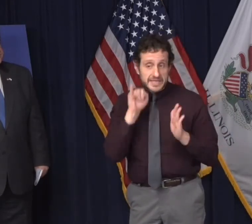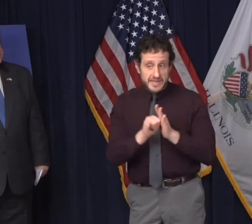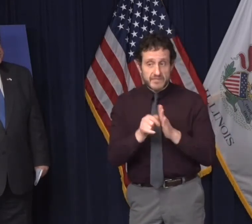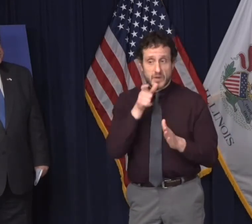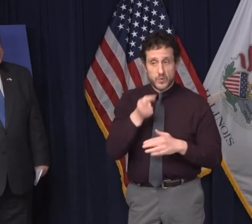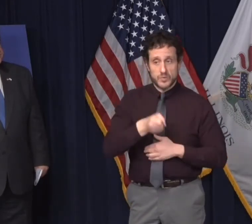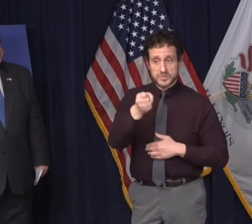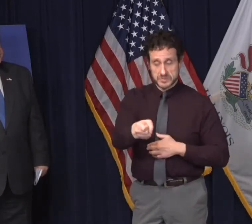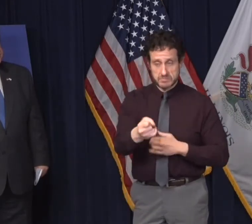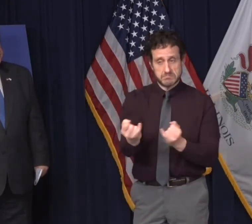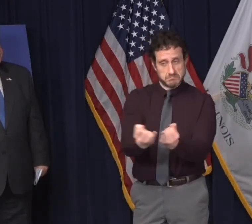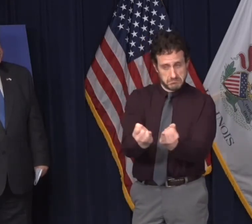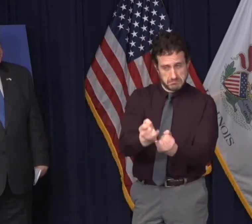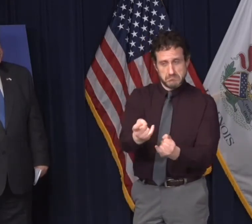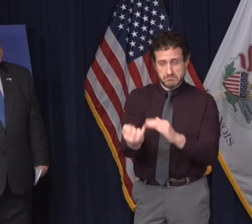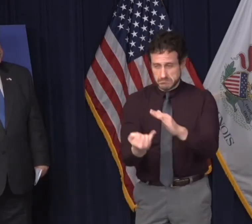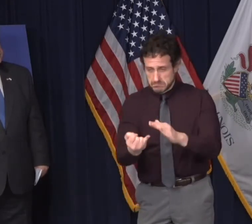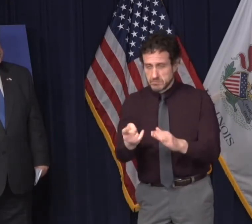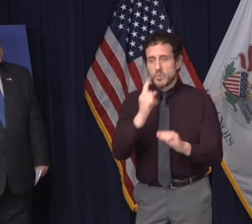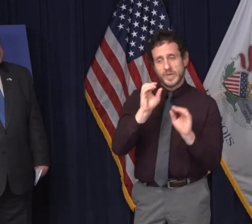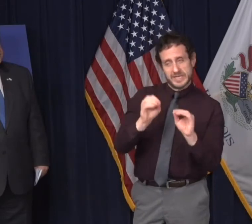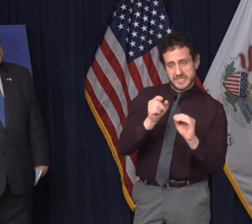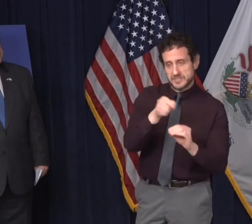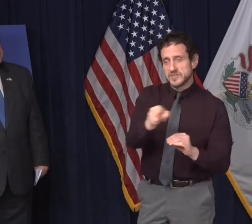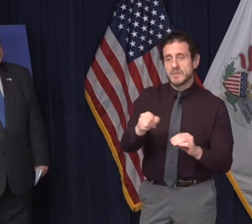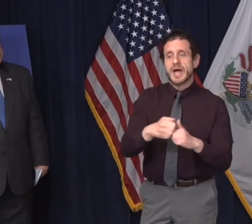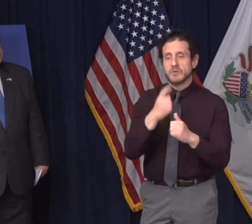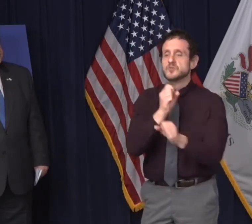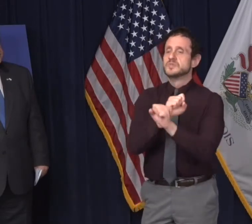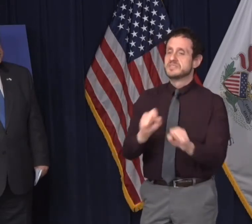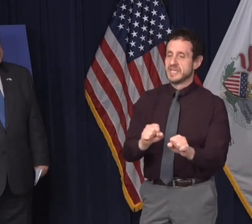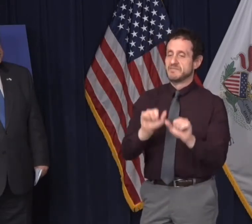MONITOR SYMPTOMS ARE REDC AND